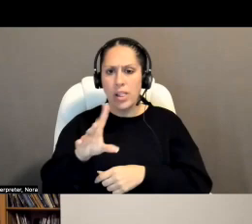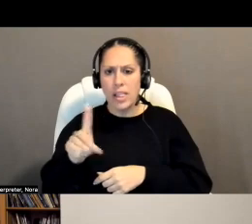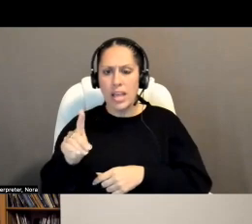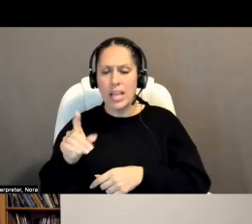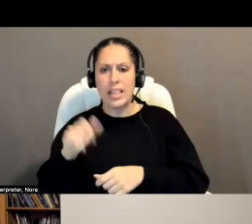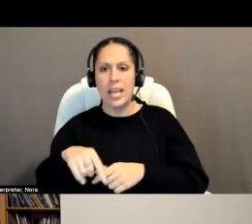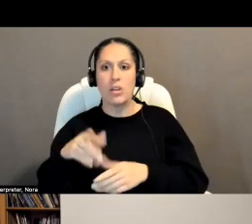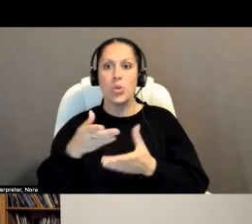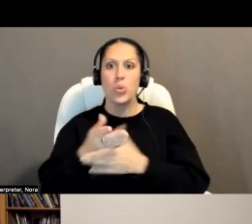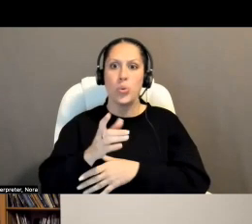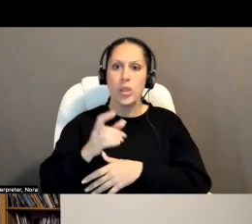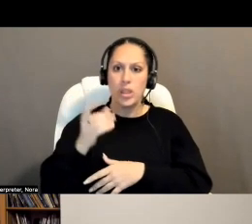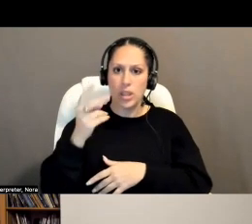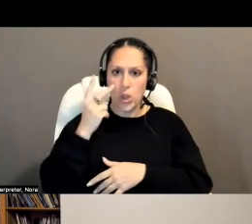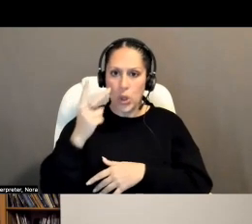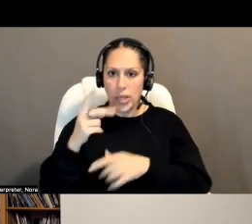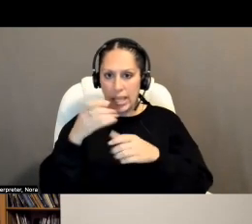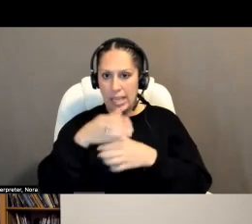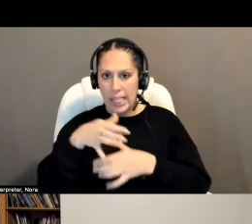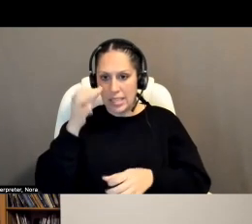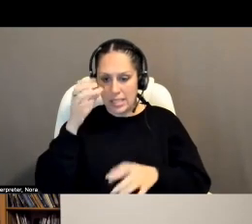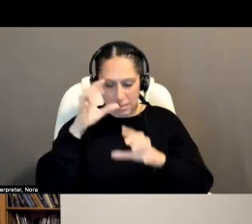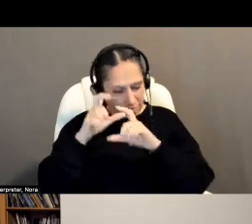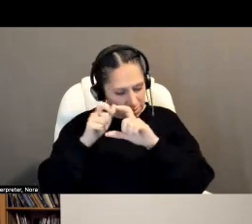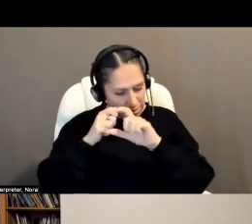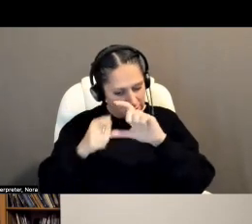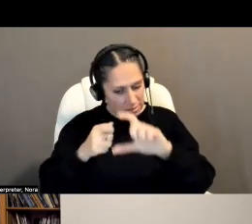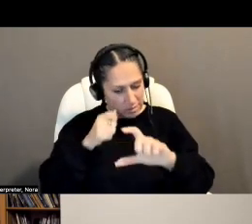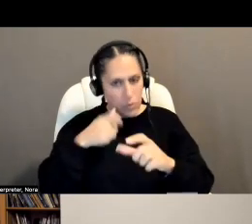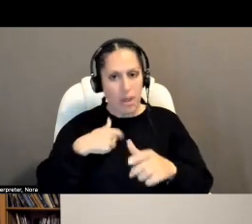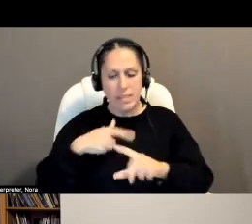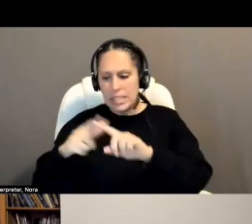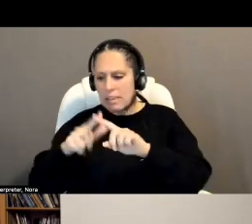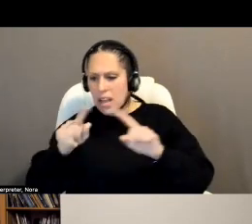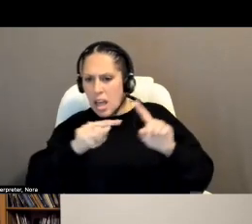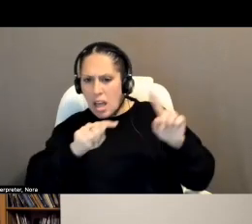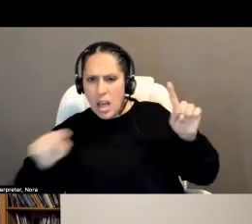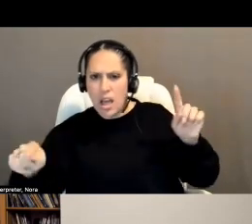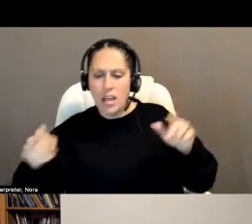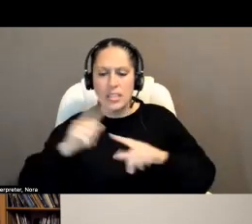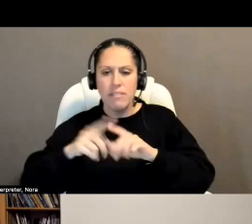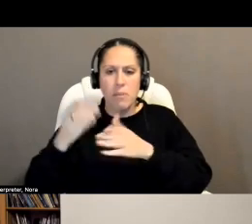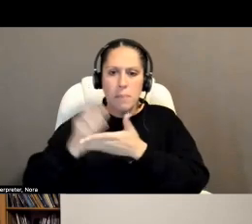characters, that we can really give each member of The Ensemble a part, and like make them feel